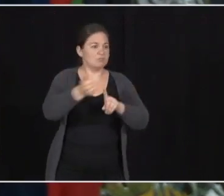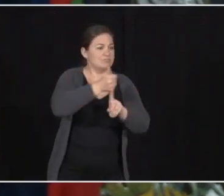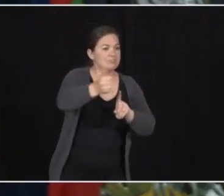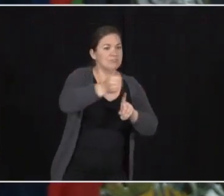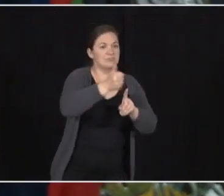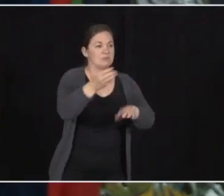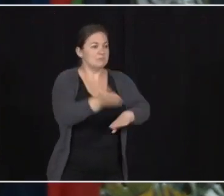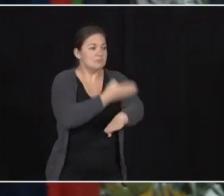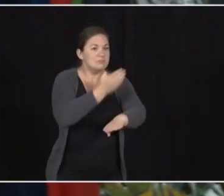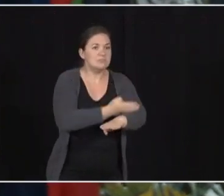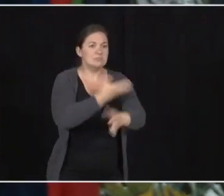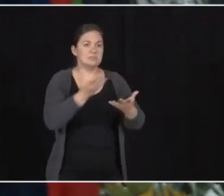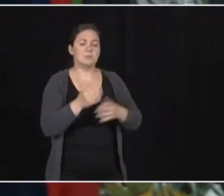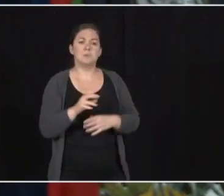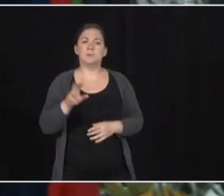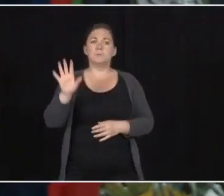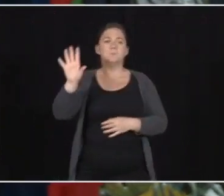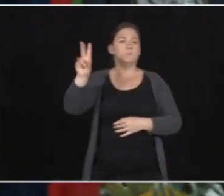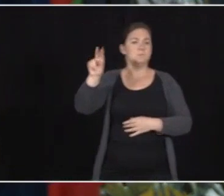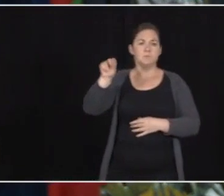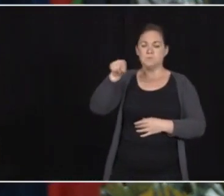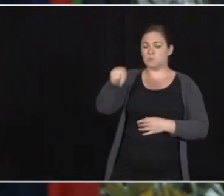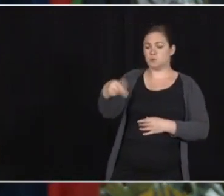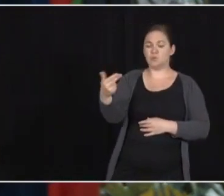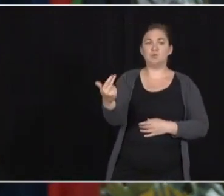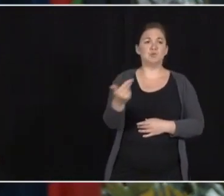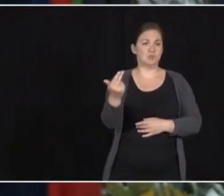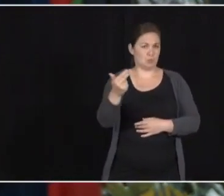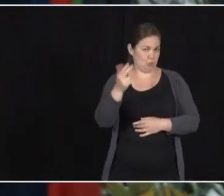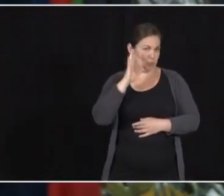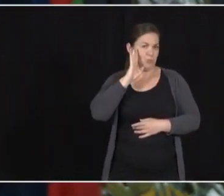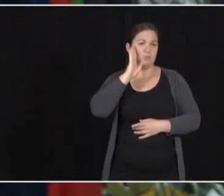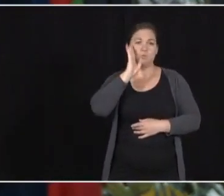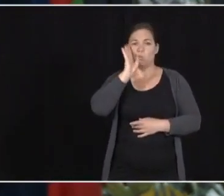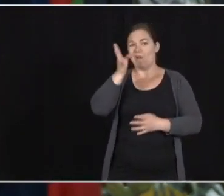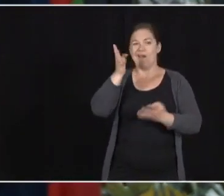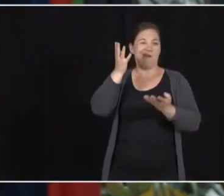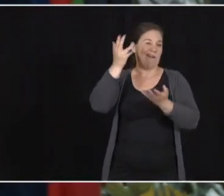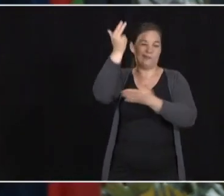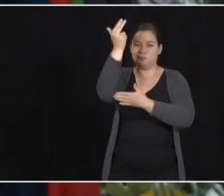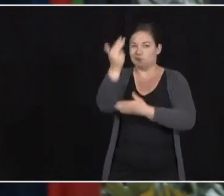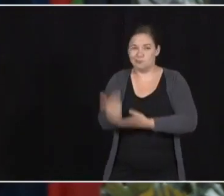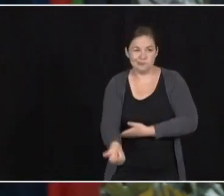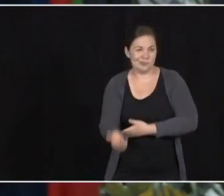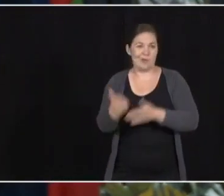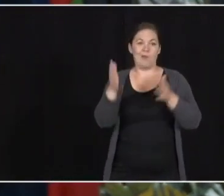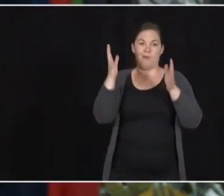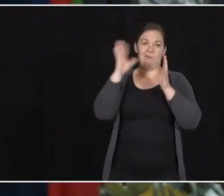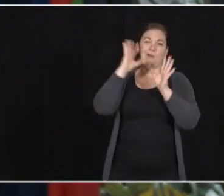This conversation comes up every single Thursday and it will come up again with the Prime Minister when we have a conference call with their premier. Infrastructure is critical.